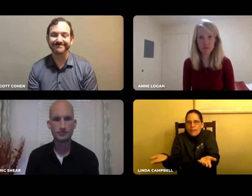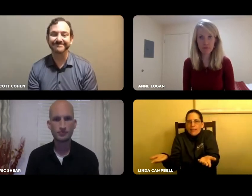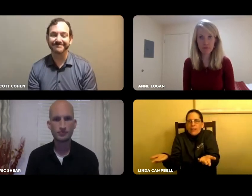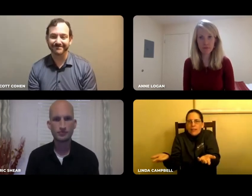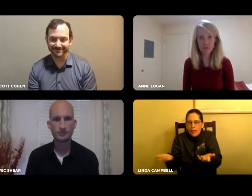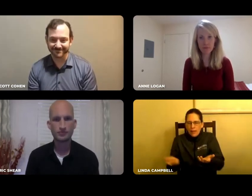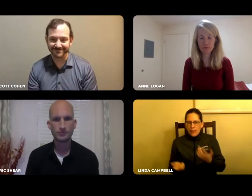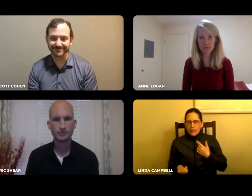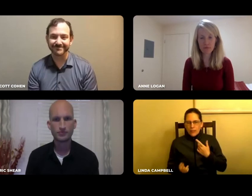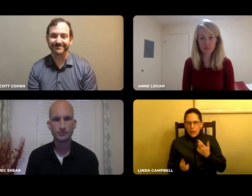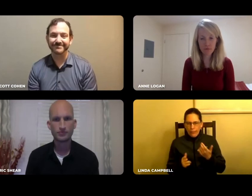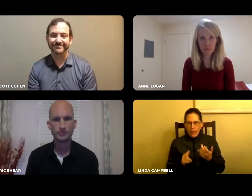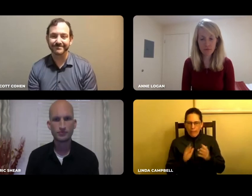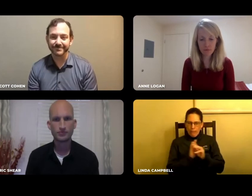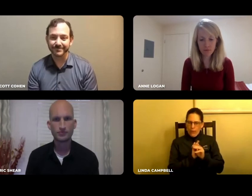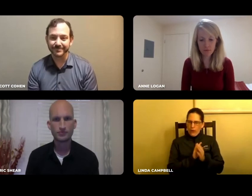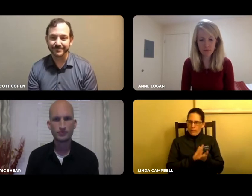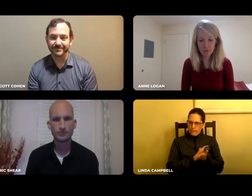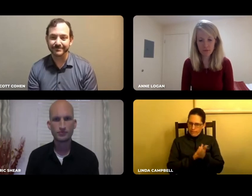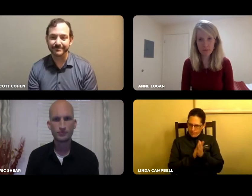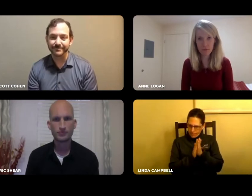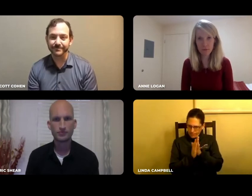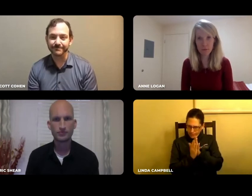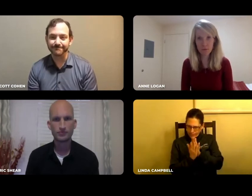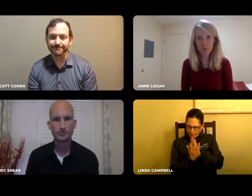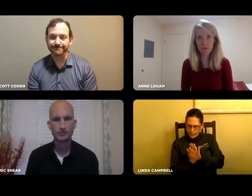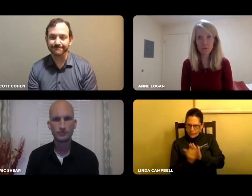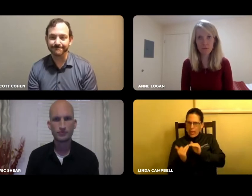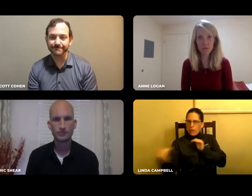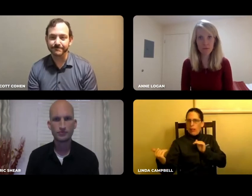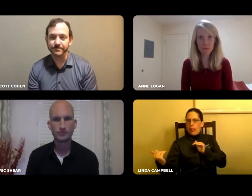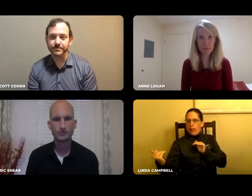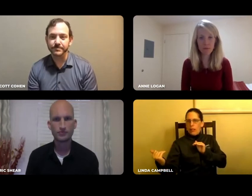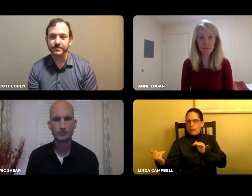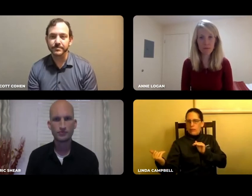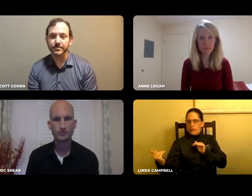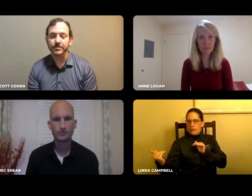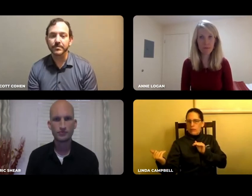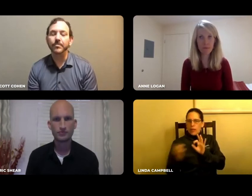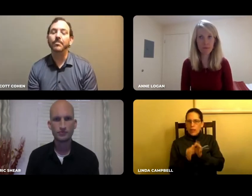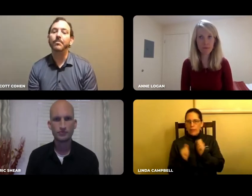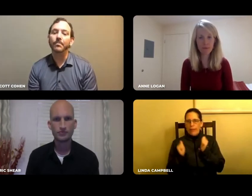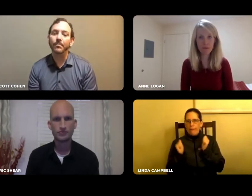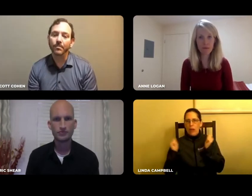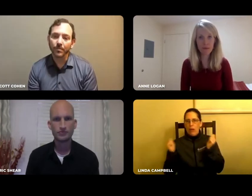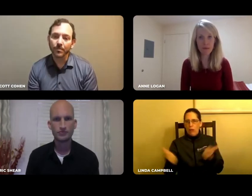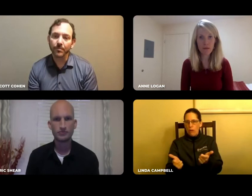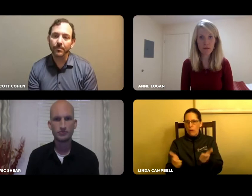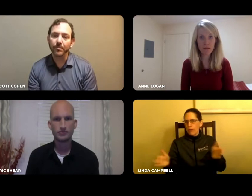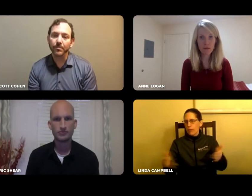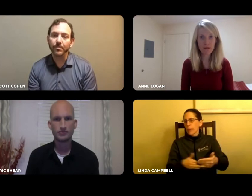to sign what I was trying to lecture. So over time, we became equals.